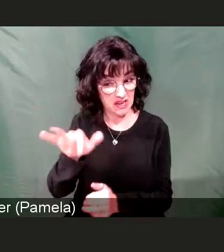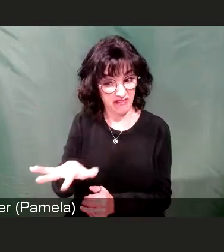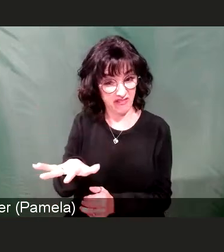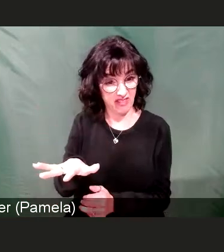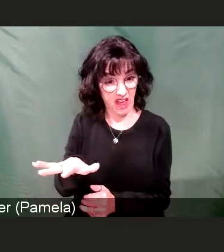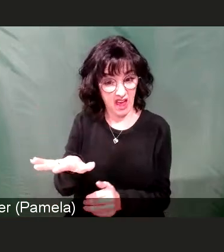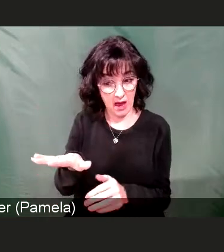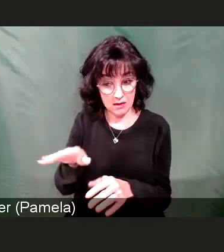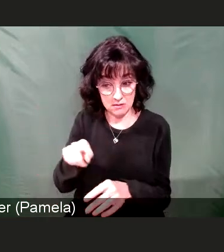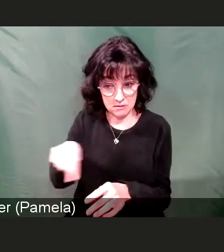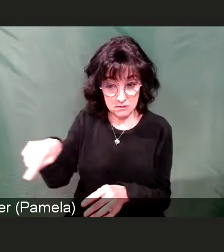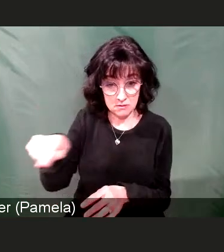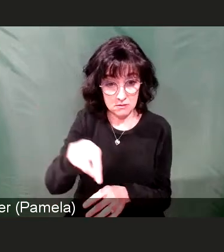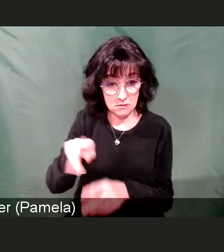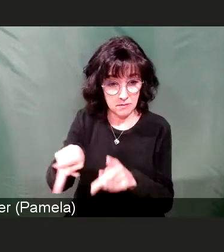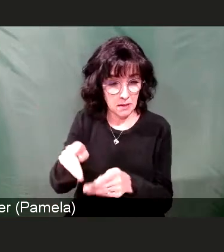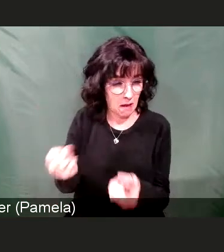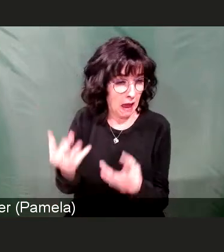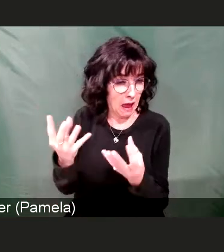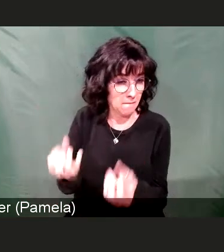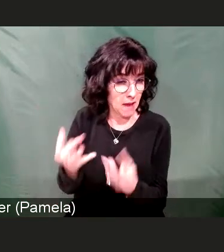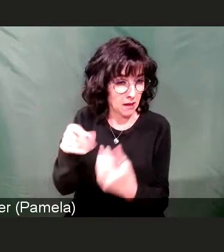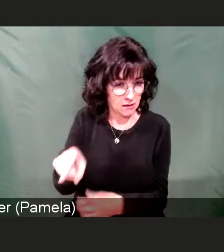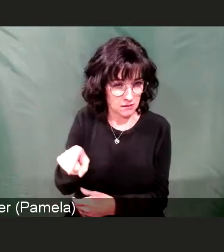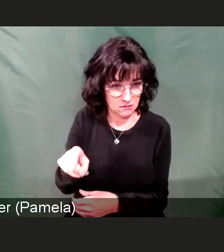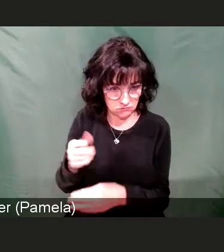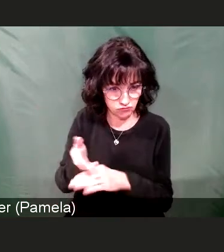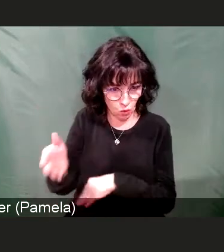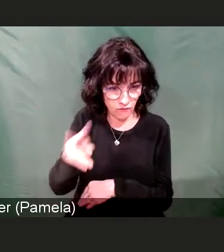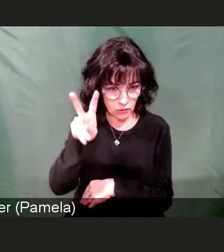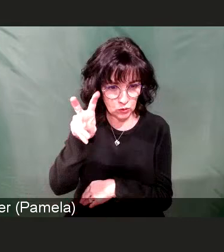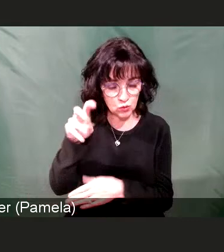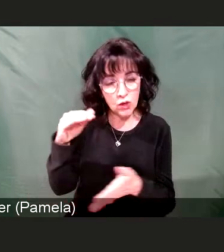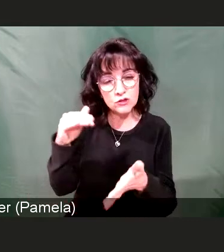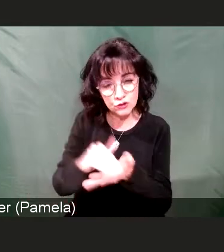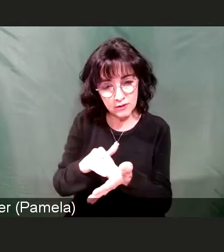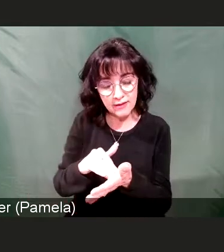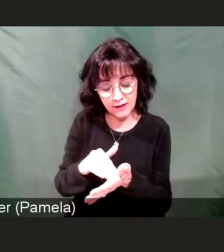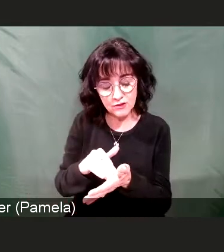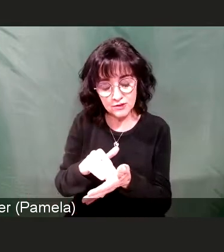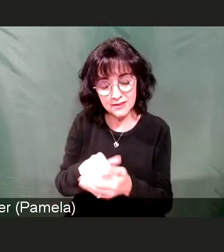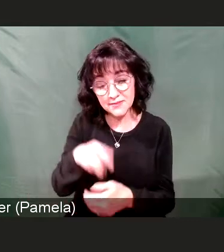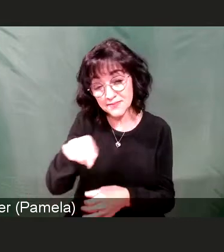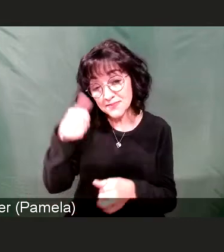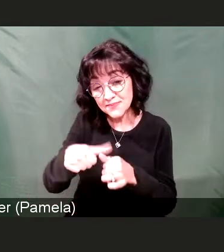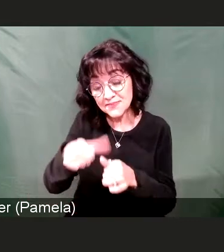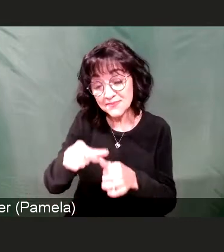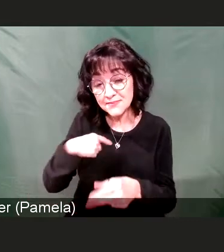If you remember a couple minutes ago I did mention that the Moderna and the Pfizer vaccine